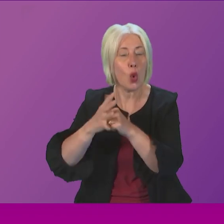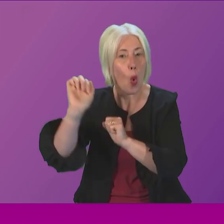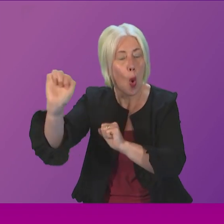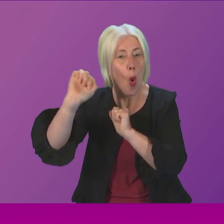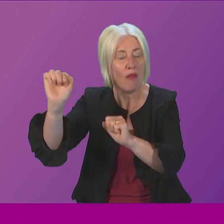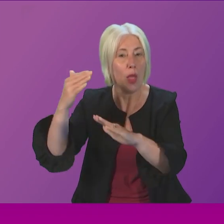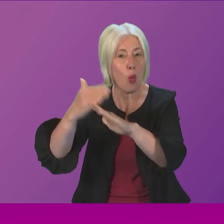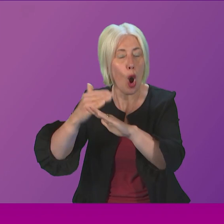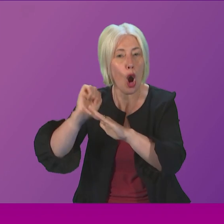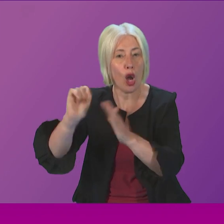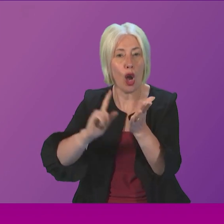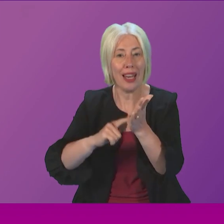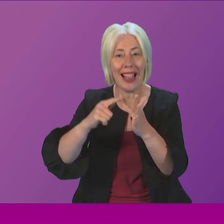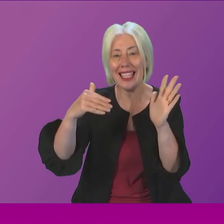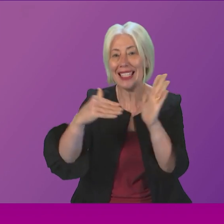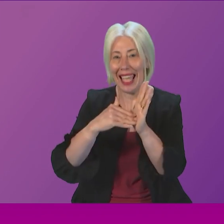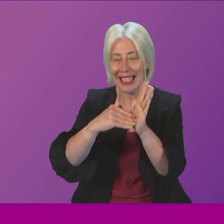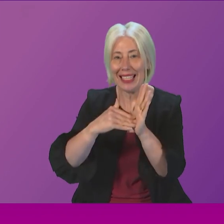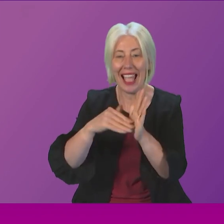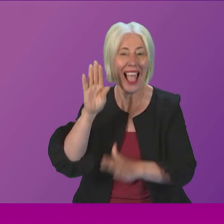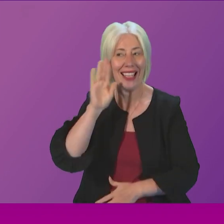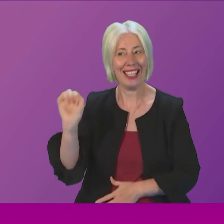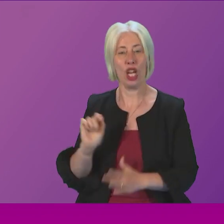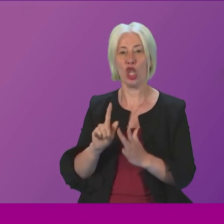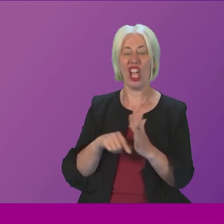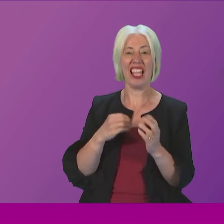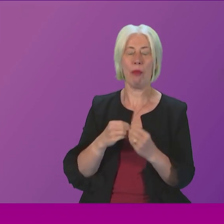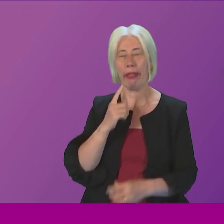on the LEZ. Disastrous implementation. I hear Jackie Baillie—I think—opposing the LEZ.